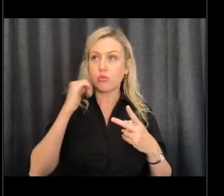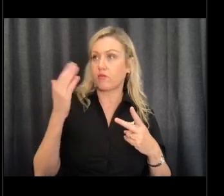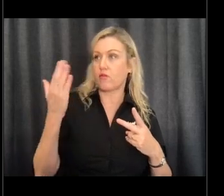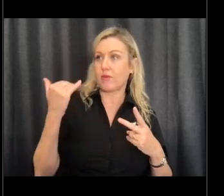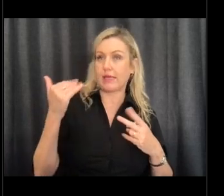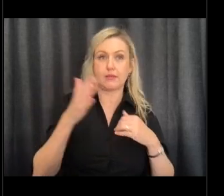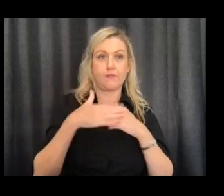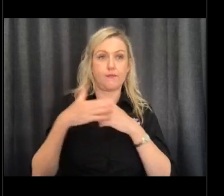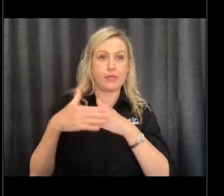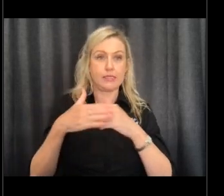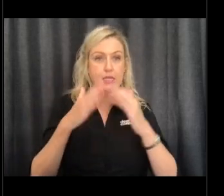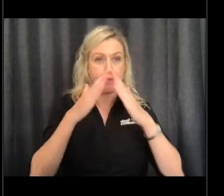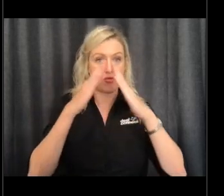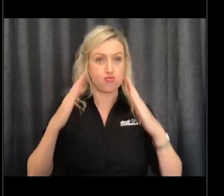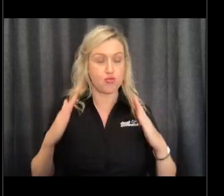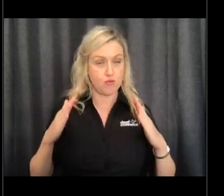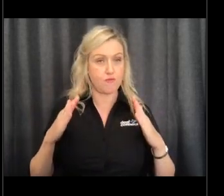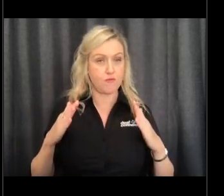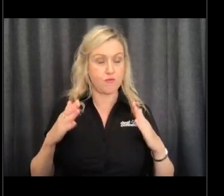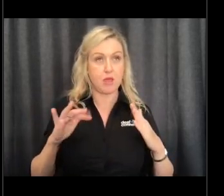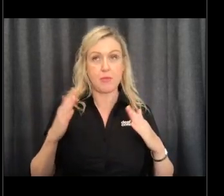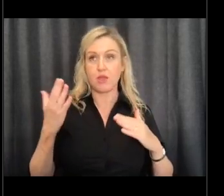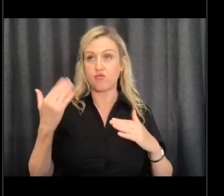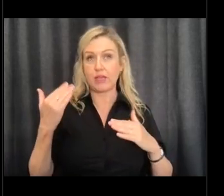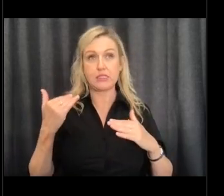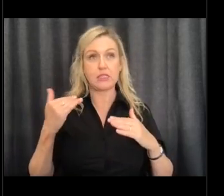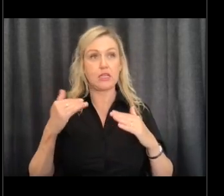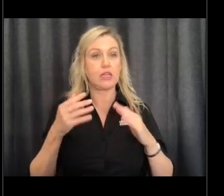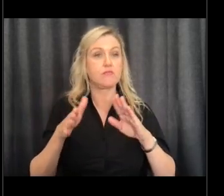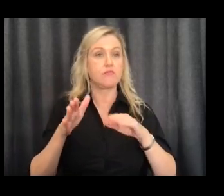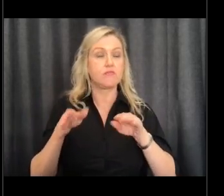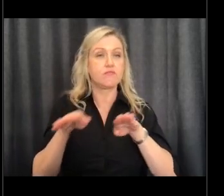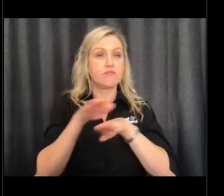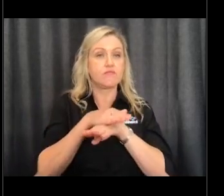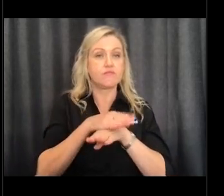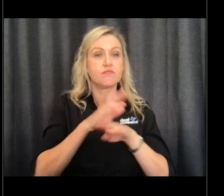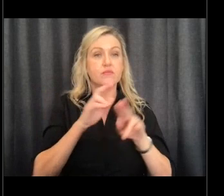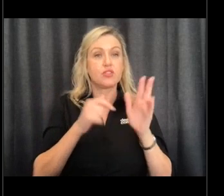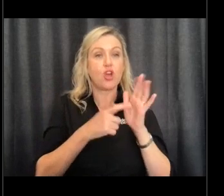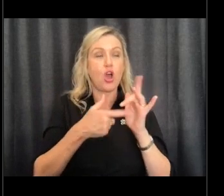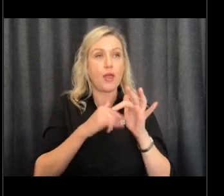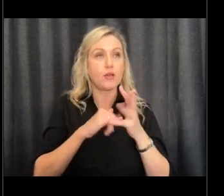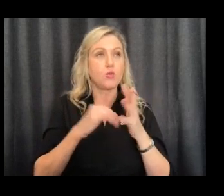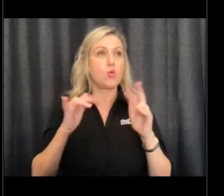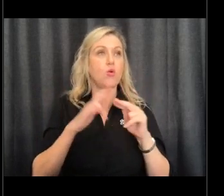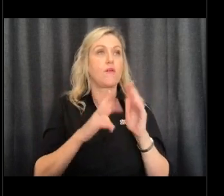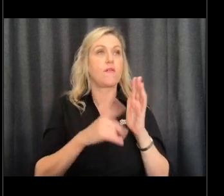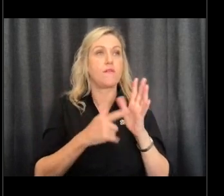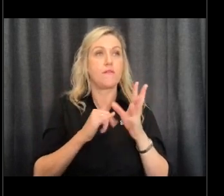She might have recently had tiles replaced, flashing replaced or a full roof restoration